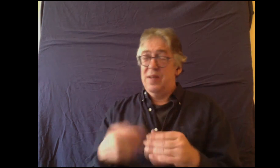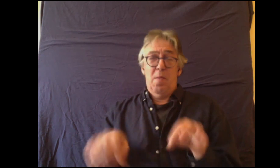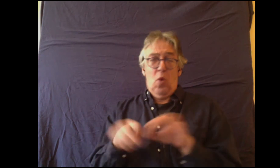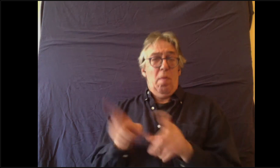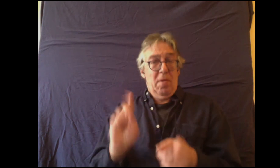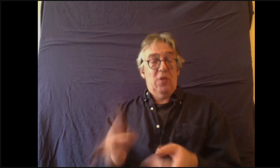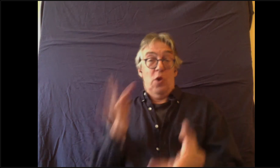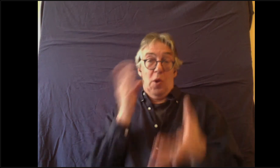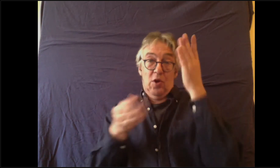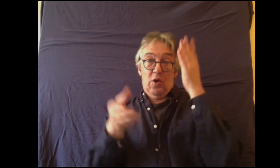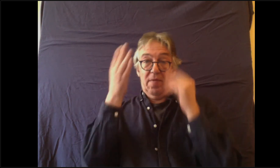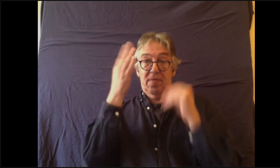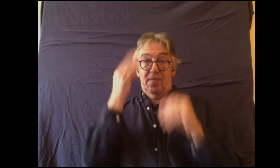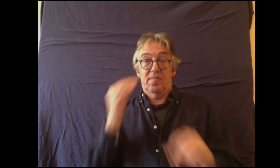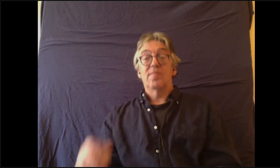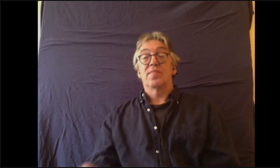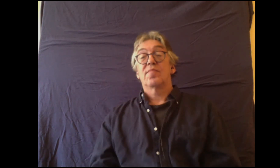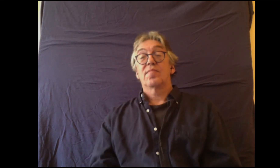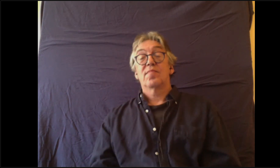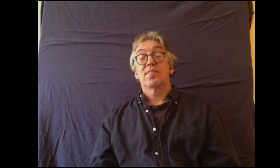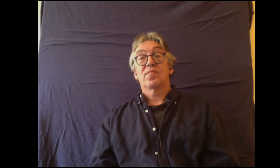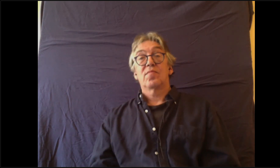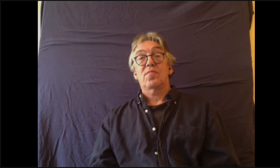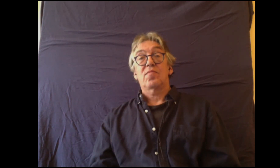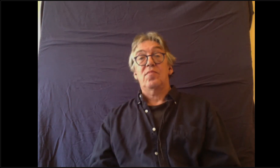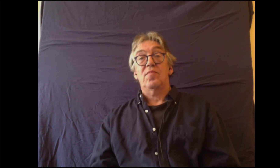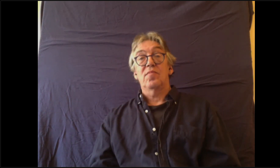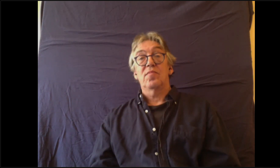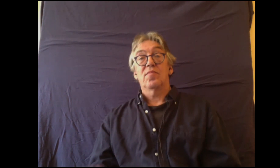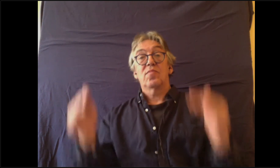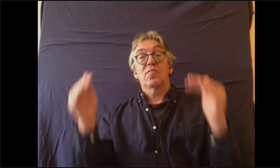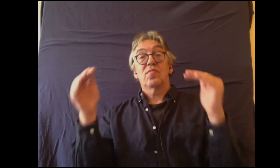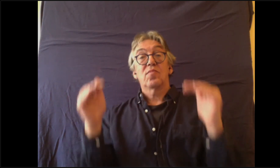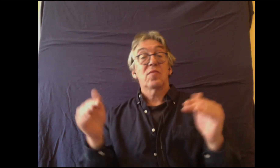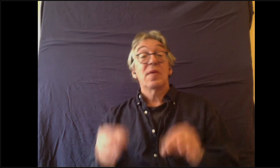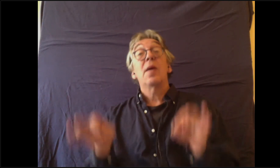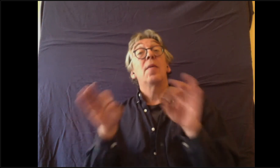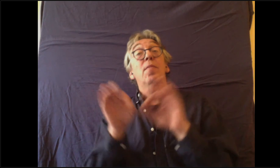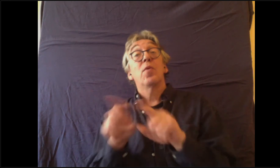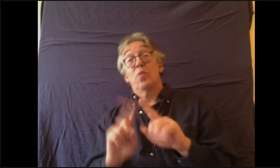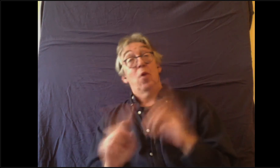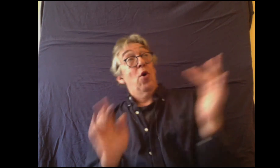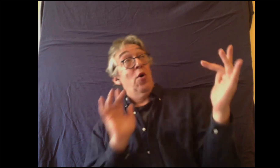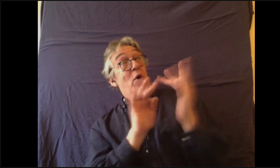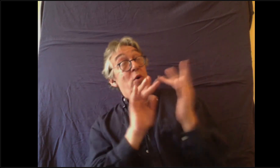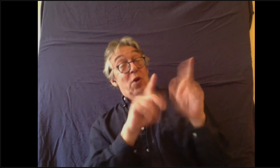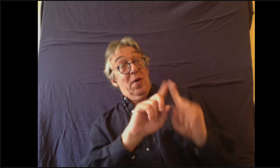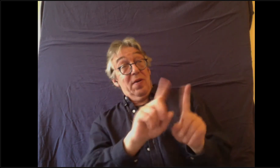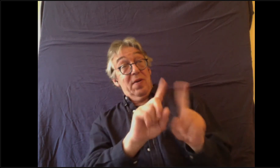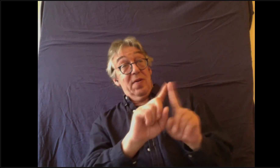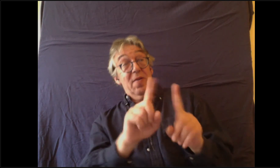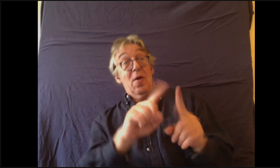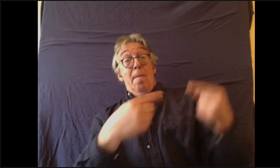some political parties in the system which is in place. That is basically the same as we do here.